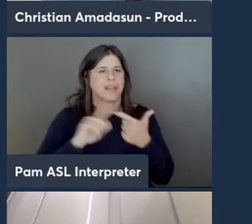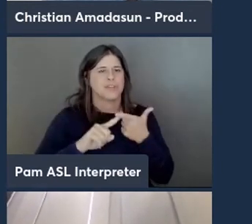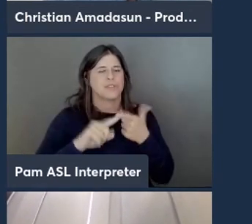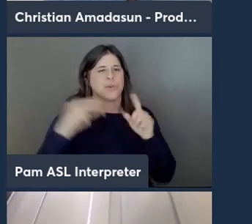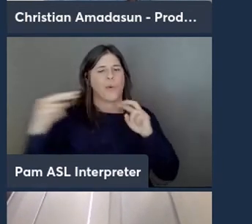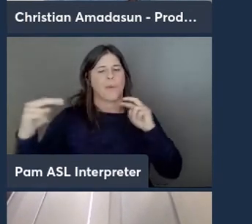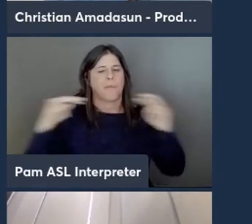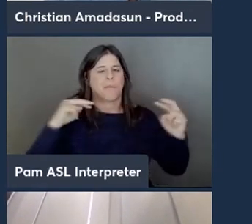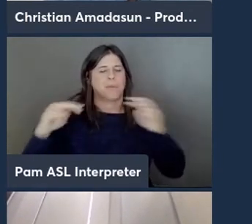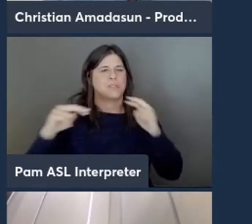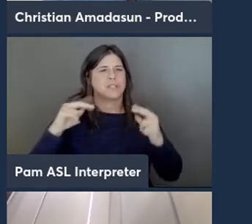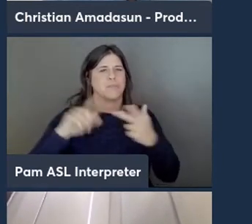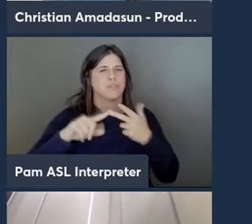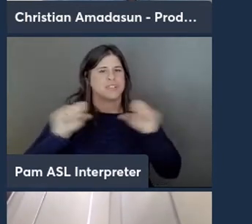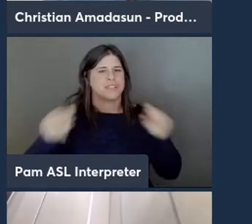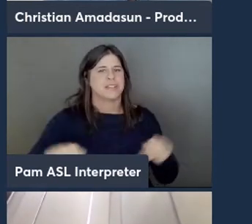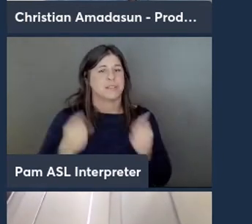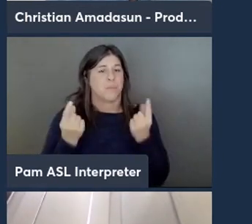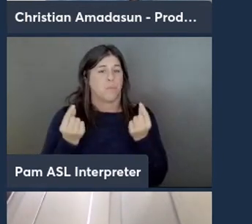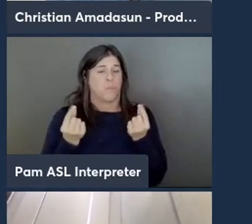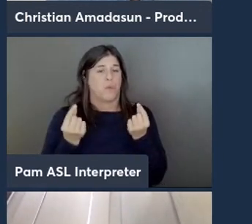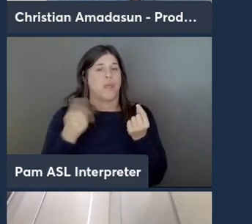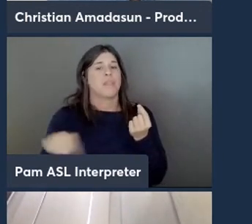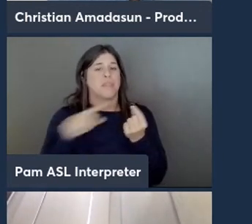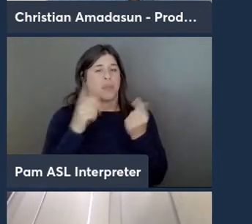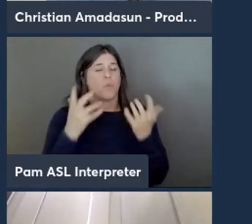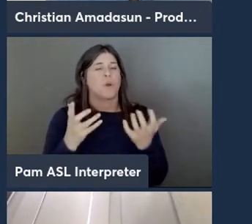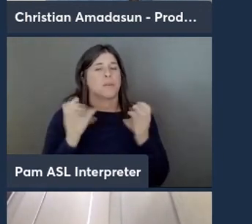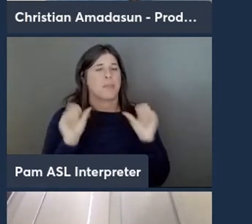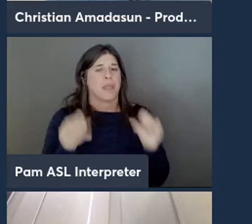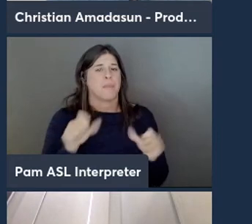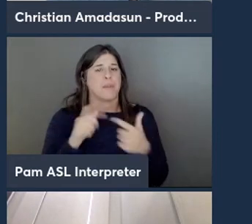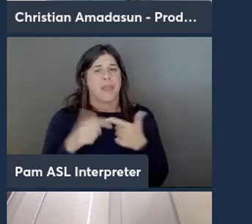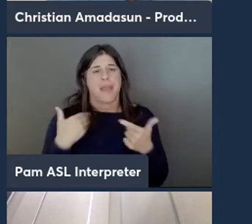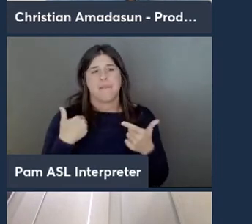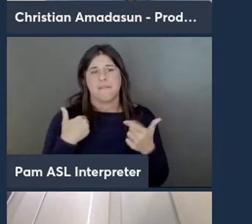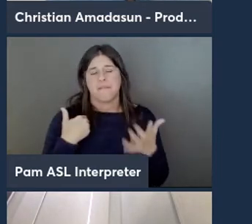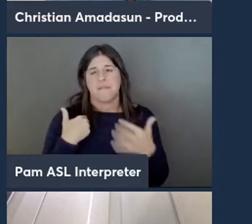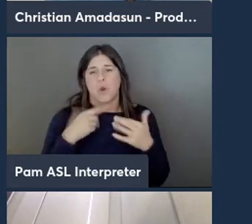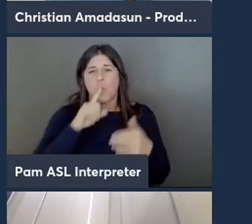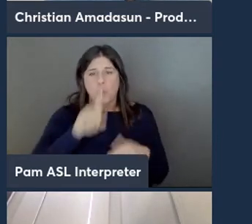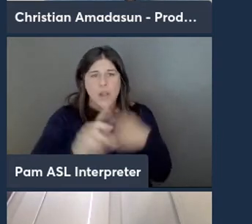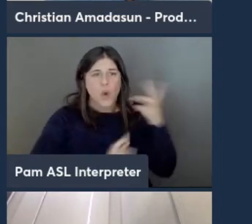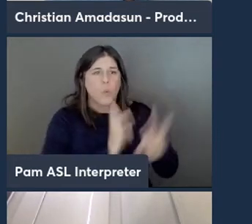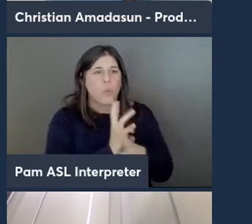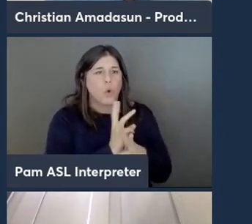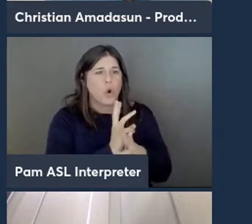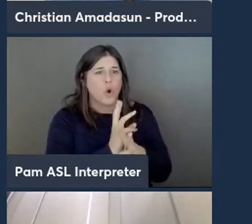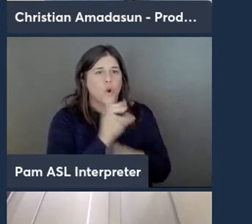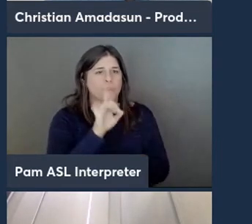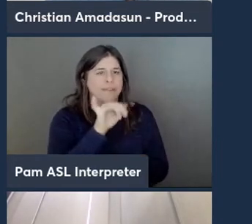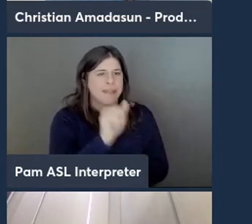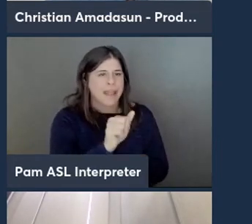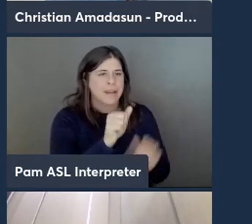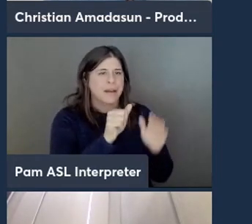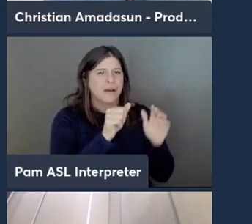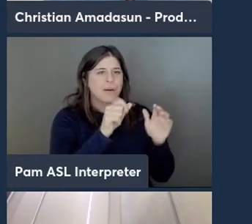And so what they want to do, is they want to be able to take real world data signals, run those both in vehicle,